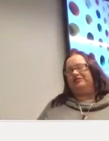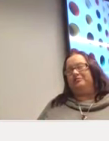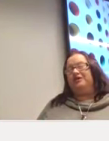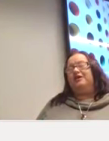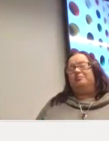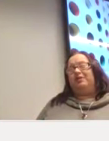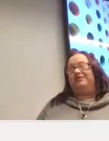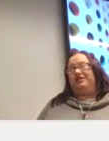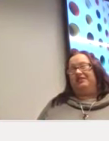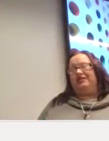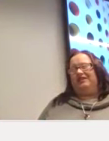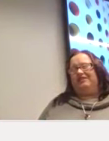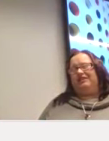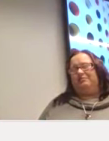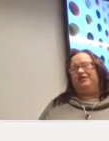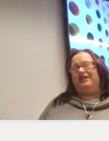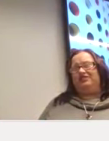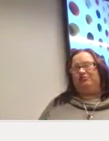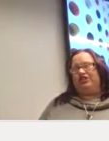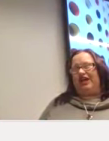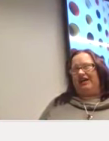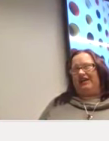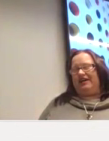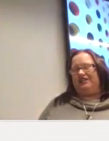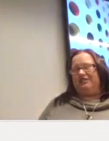We'll just talk a little bit about one night werewolf which game we like to try and play in Zoom efrps that aren't set up as webinar.